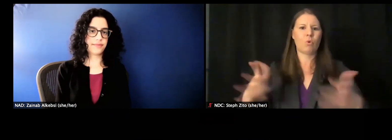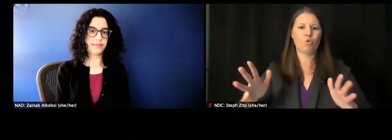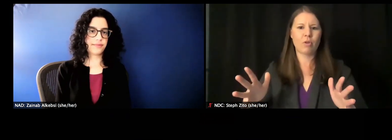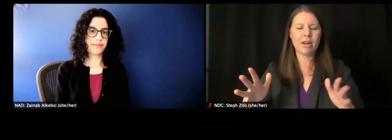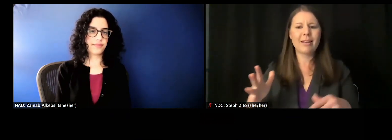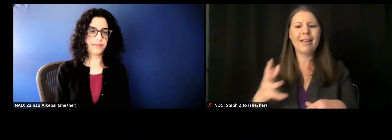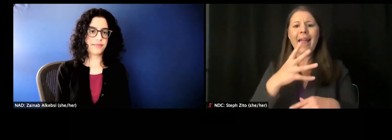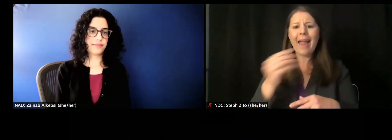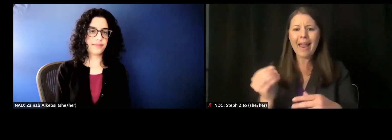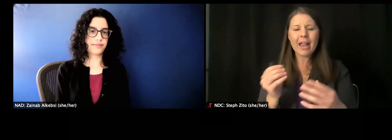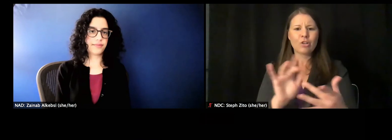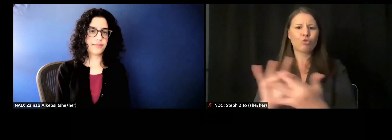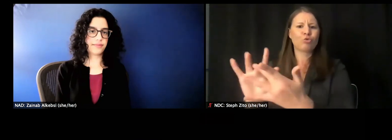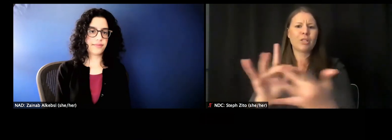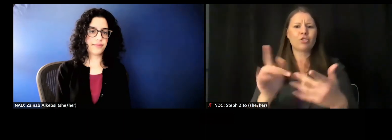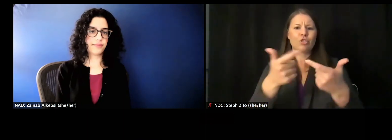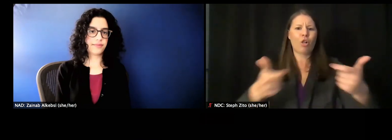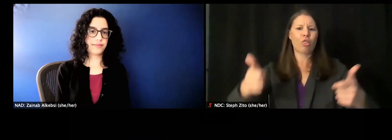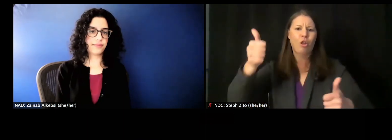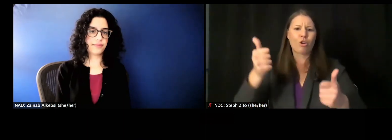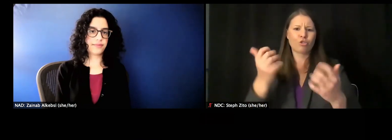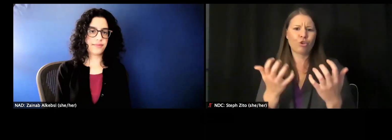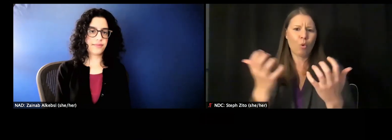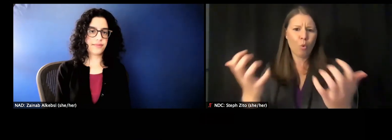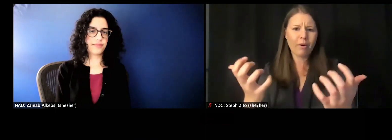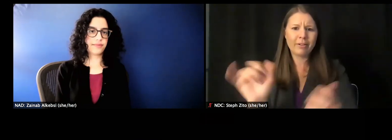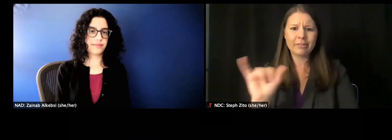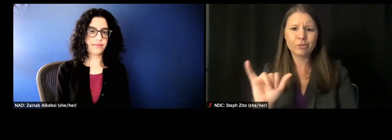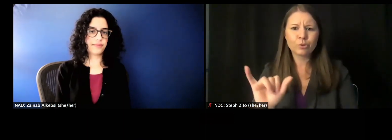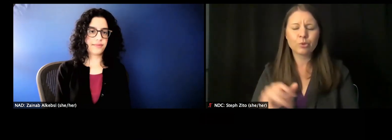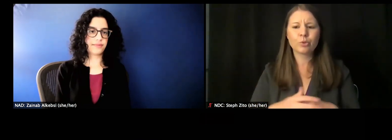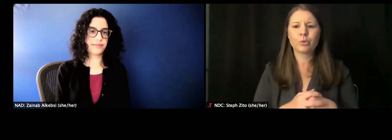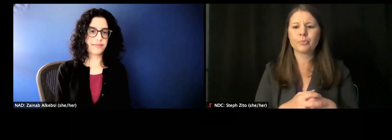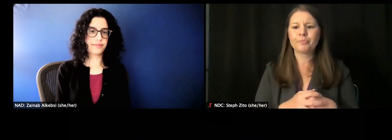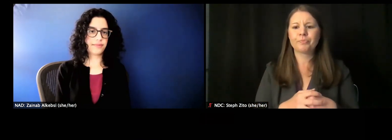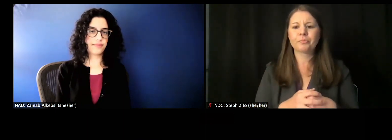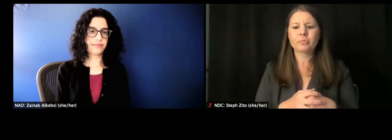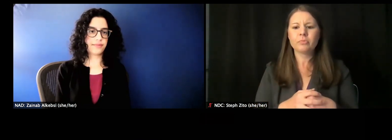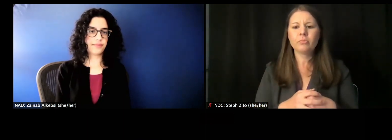have to rush at the last minute to organize and schedule those services.